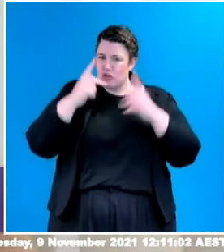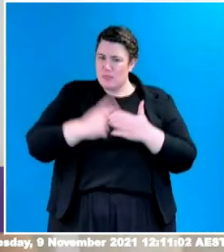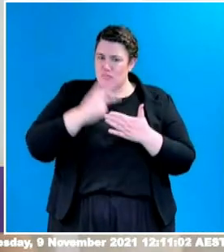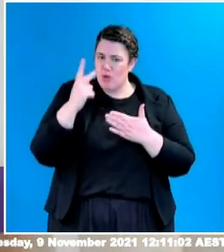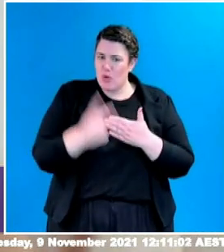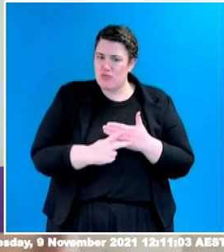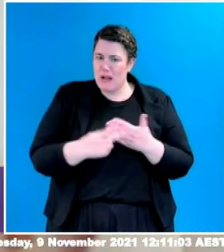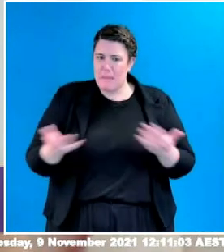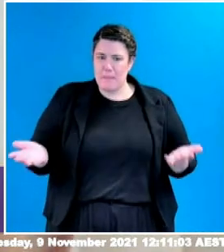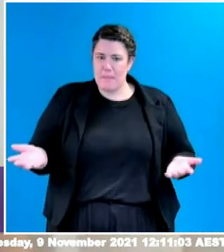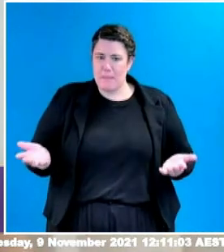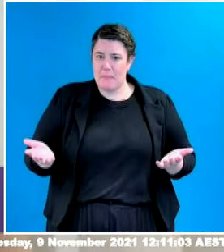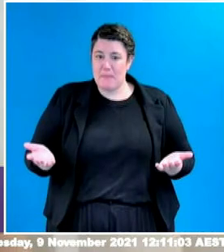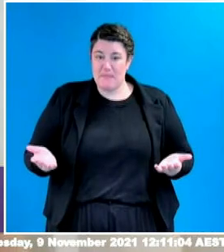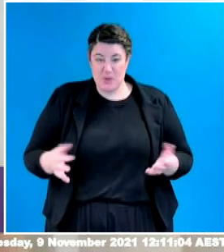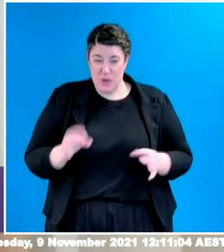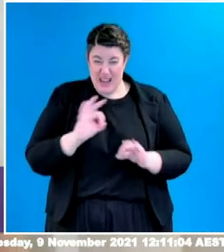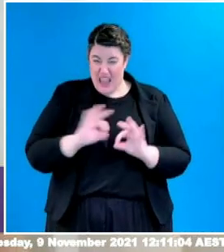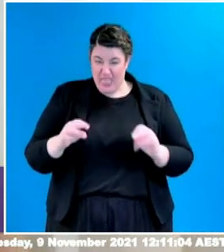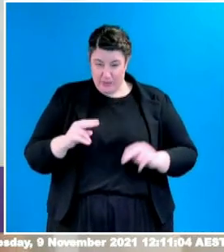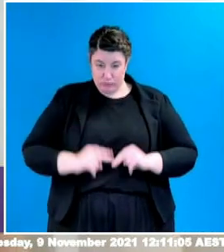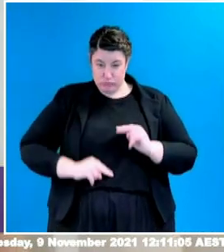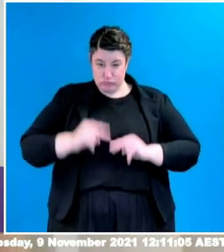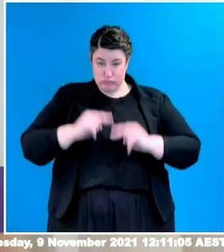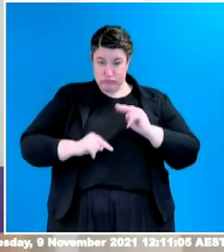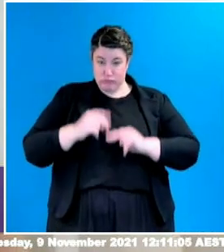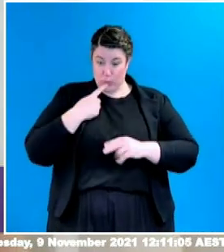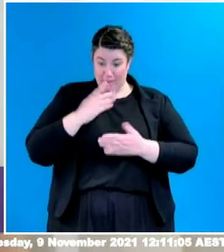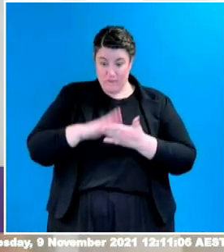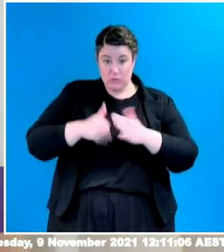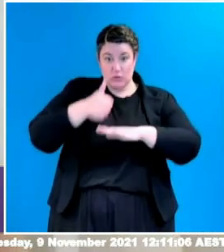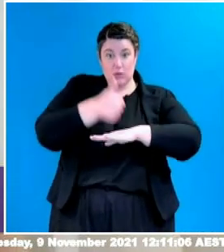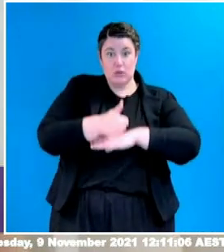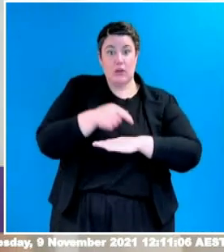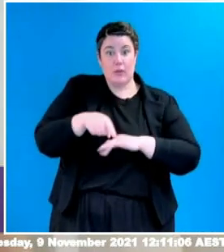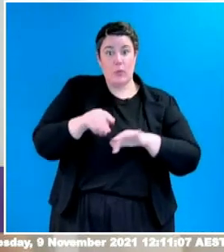There was nothing happening in Australia when I first established the institute.